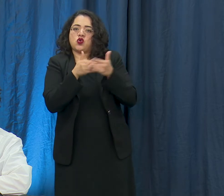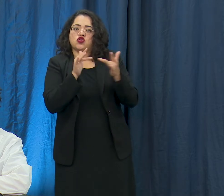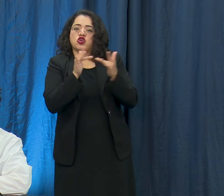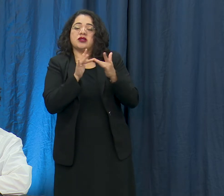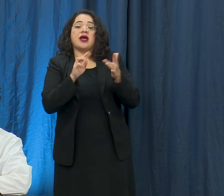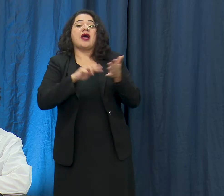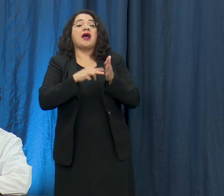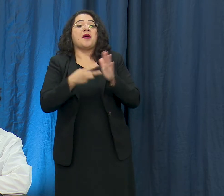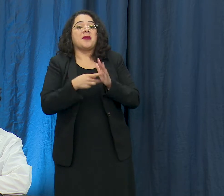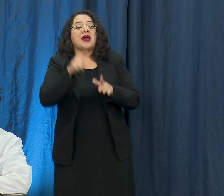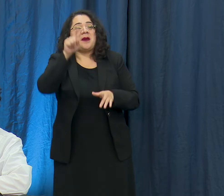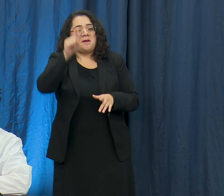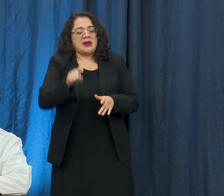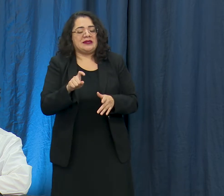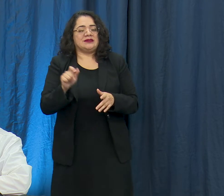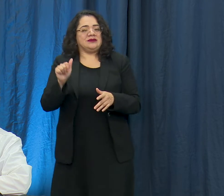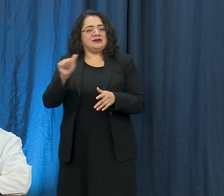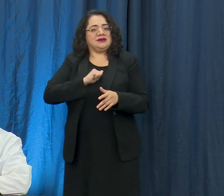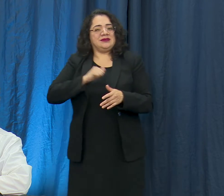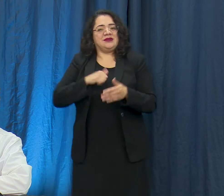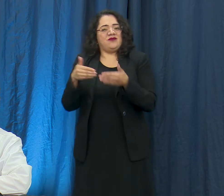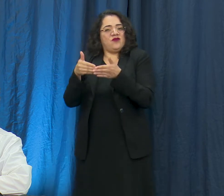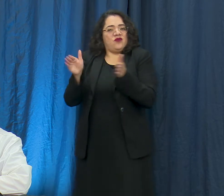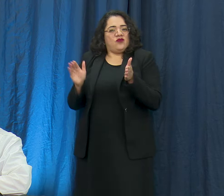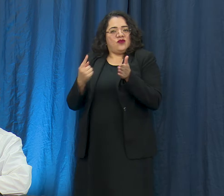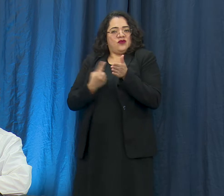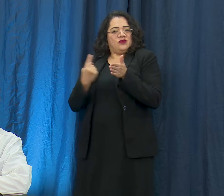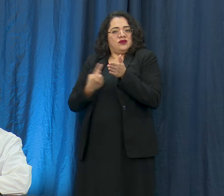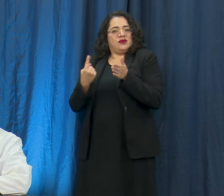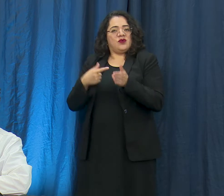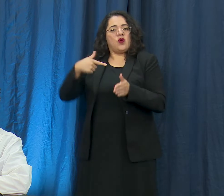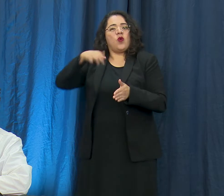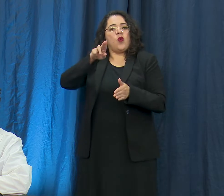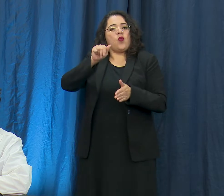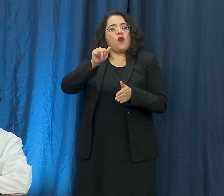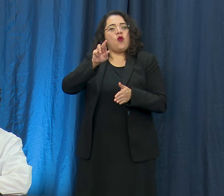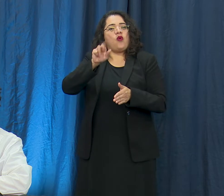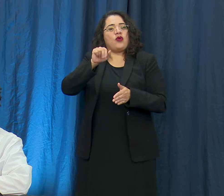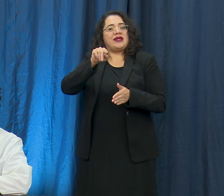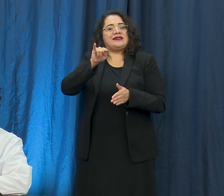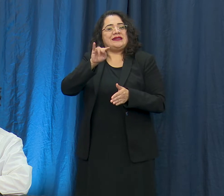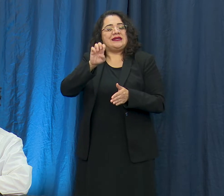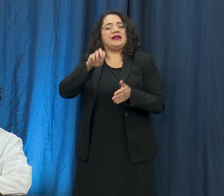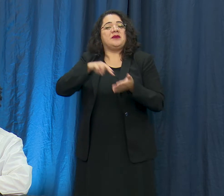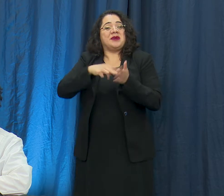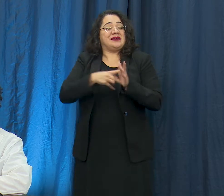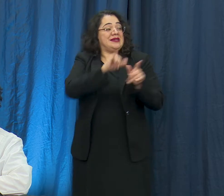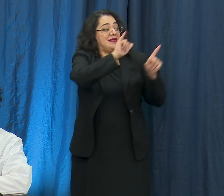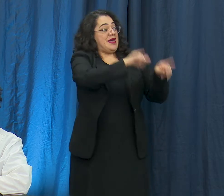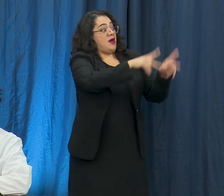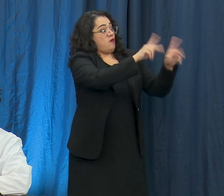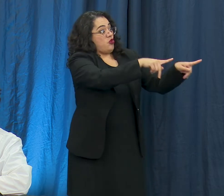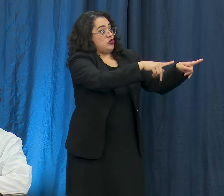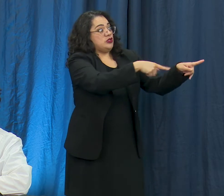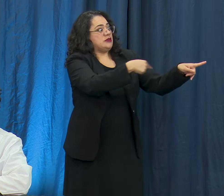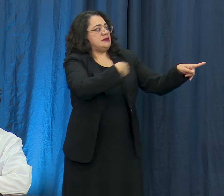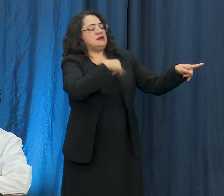the 14 days because you're at high risk during that 14 days to develop and